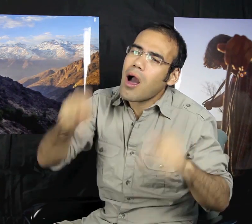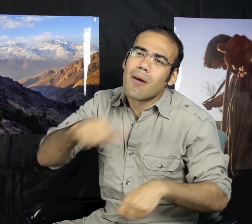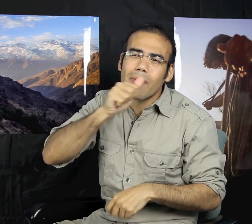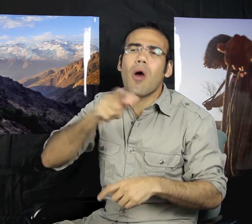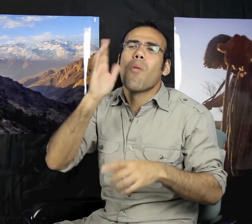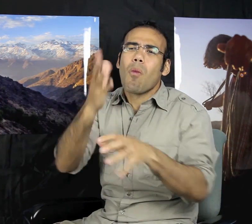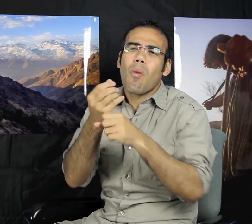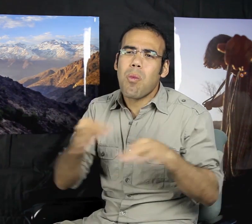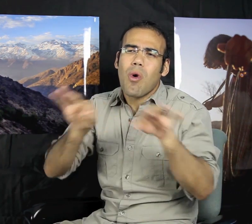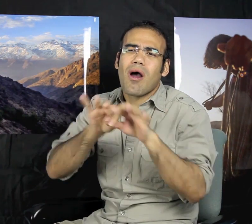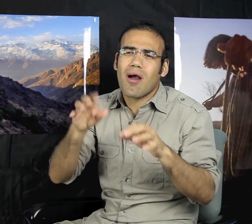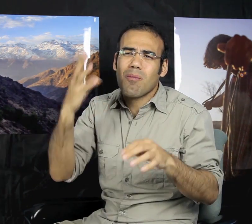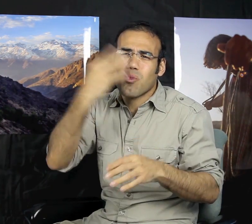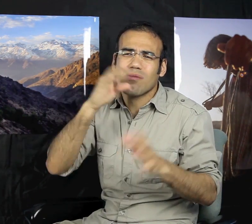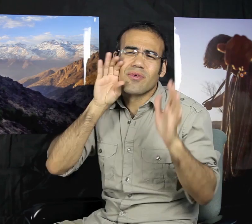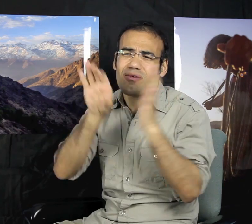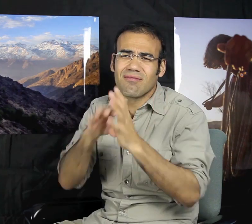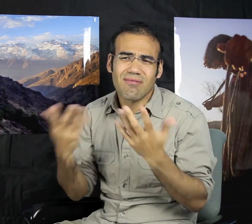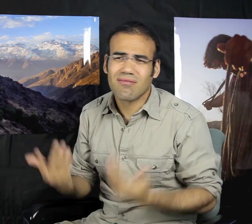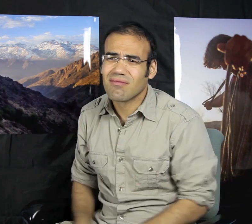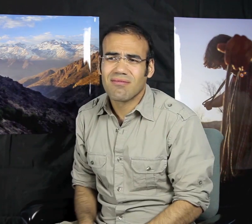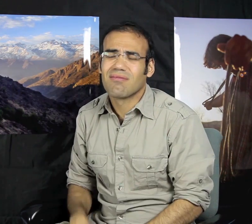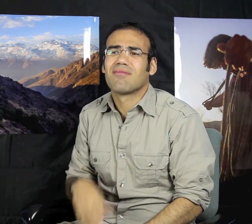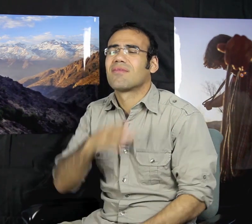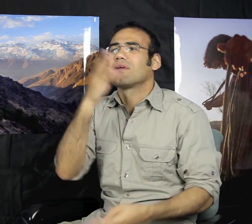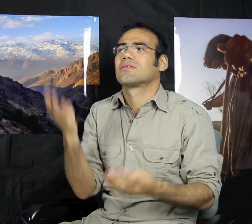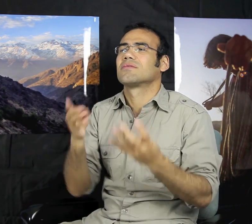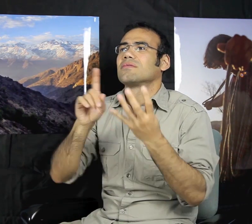You can go through it because it will be worth it to get beautiful photos.